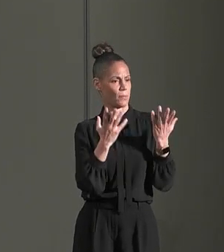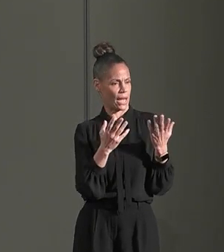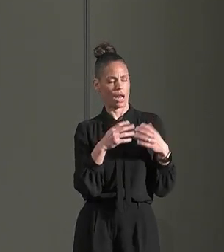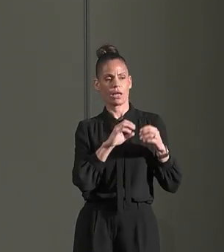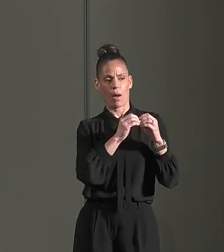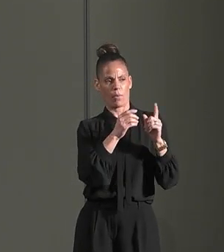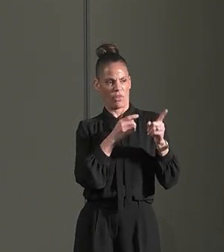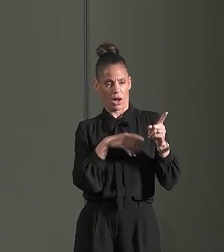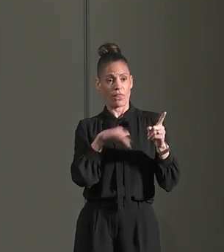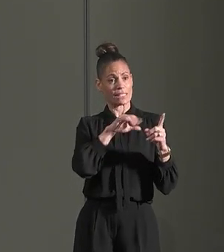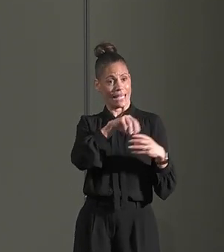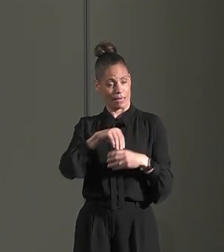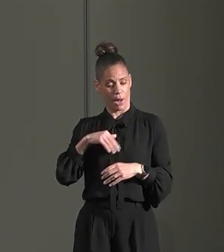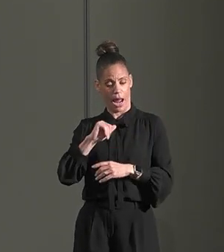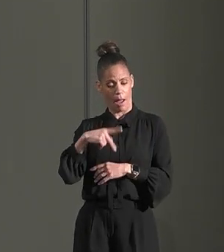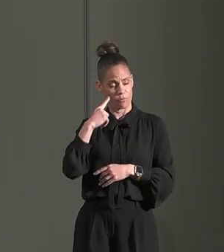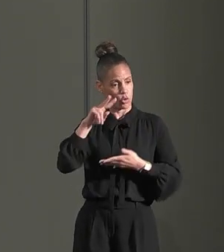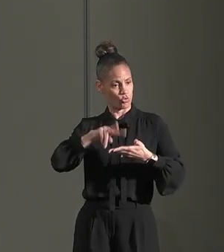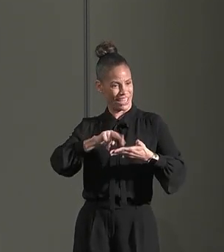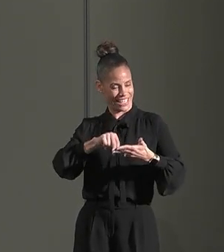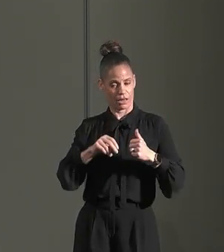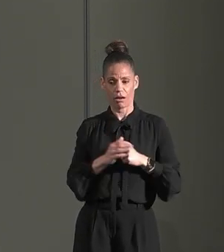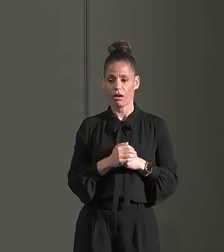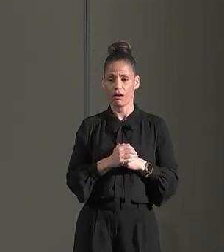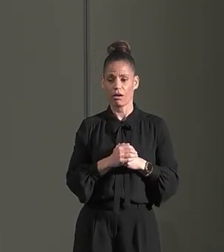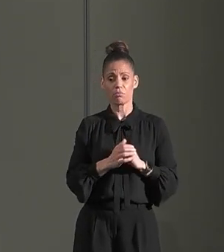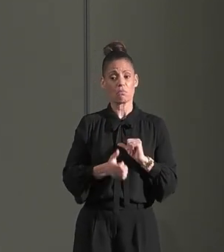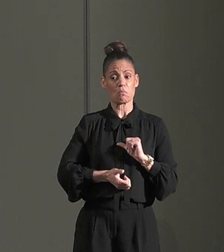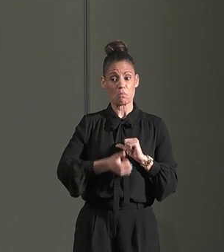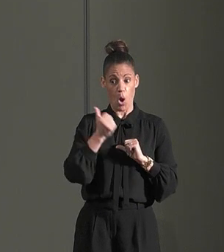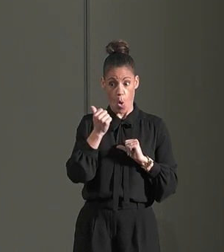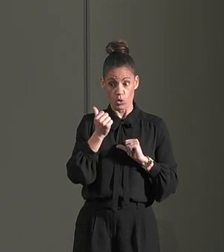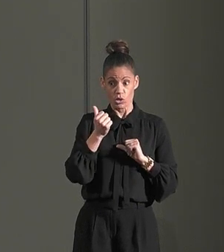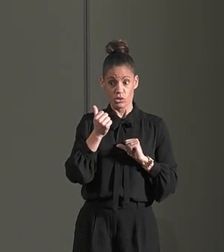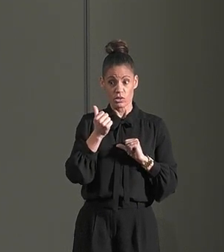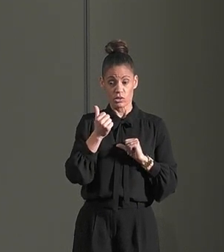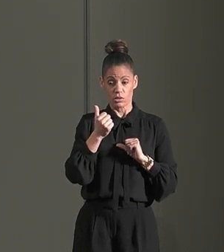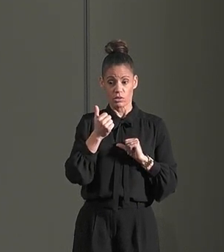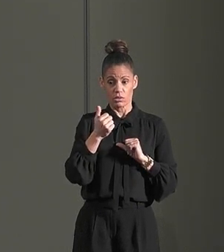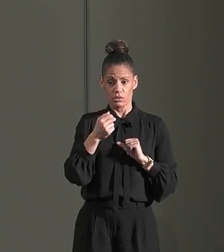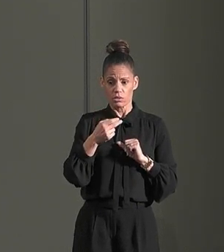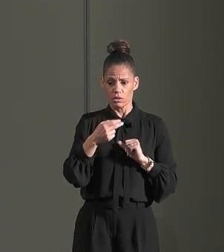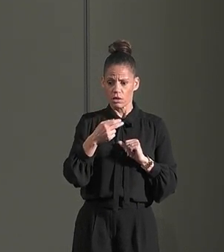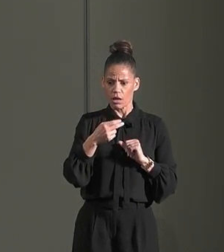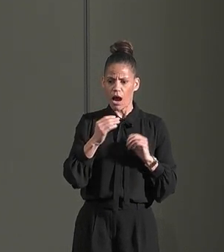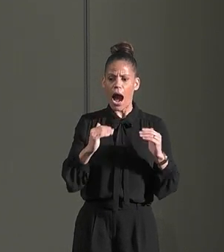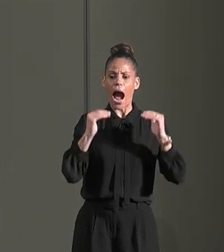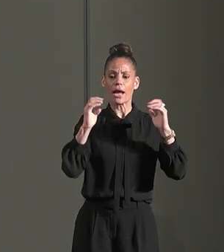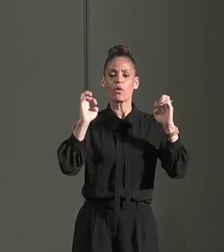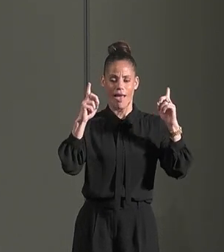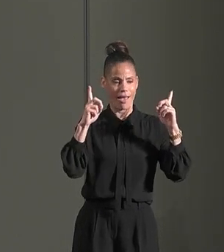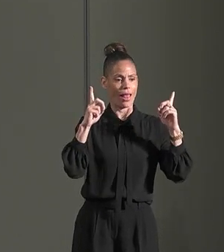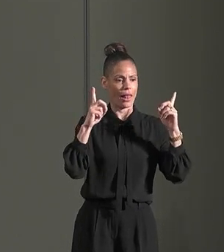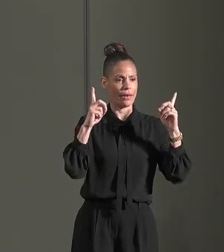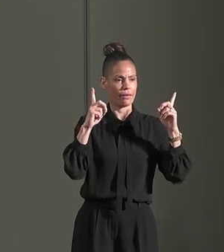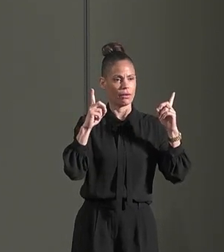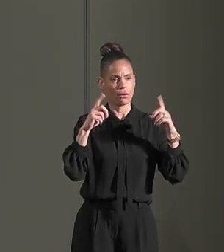for reading. And this case most of them are high read tending towards things in the health science